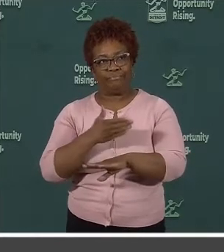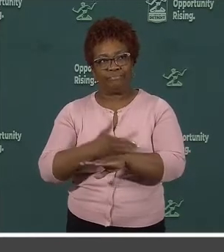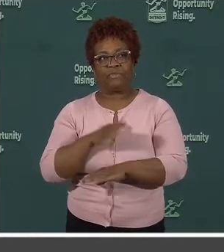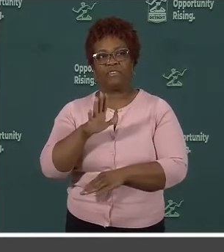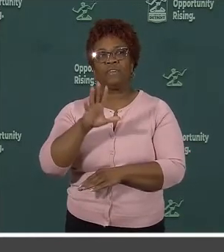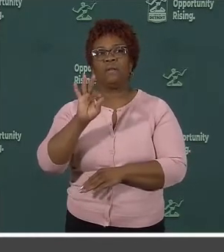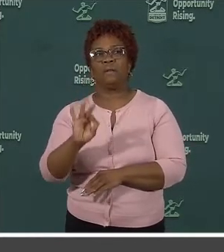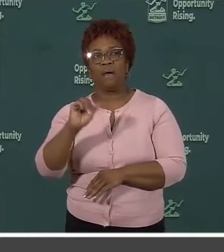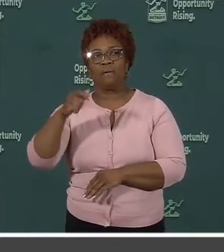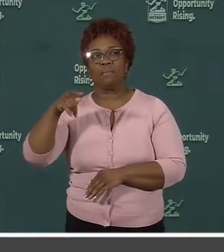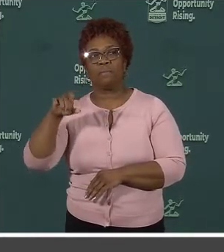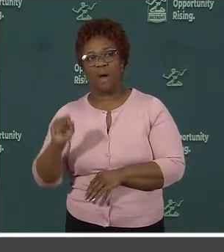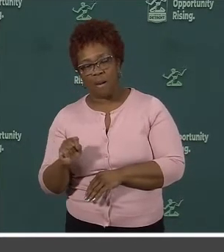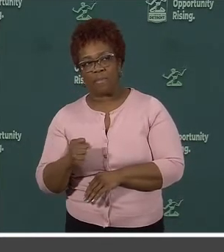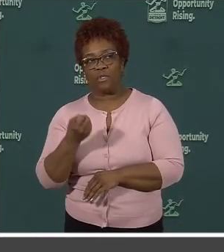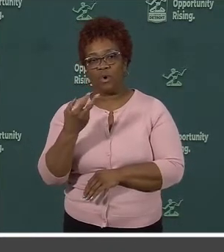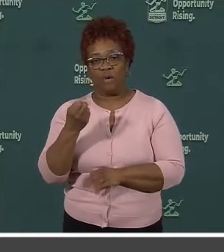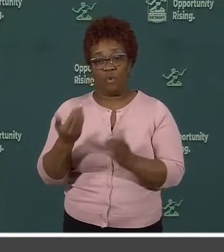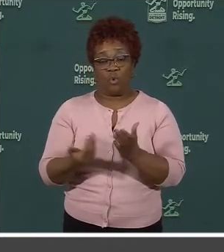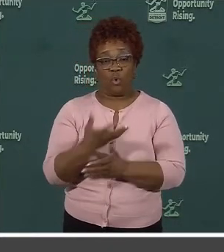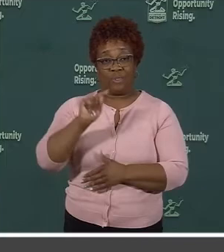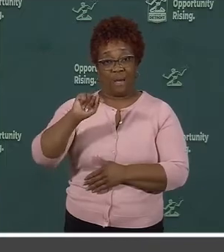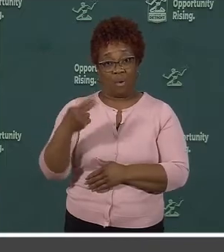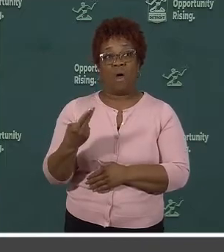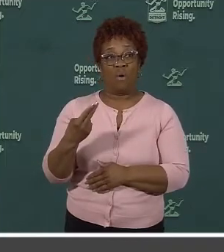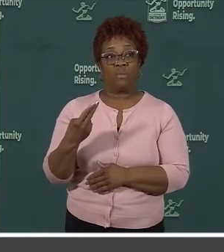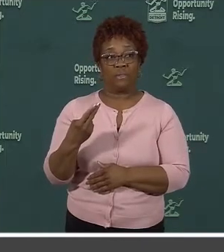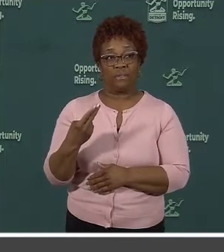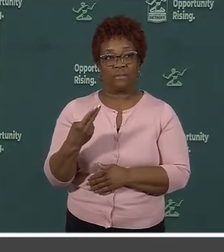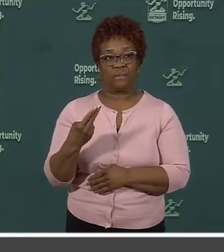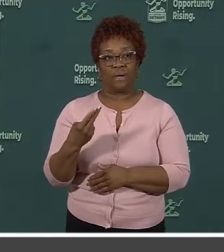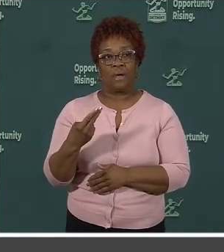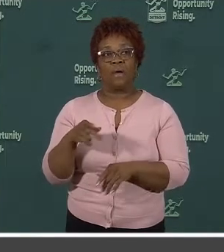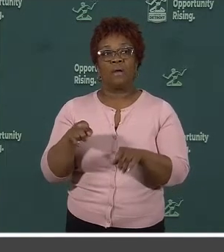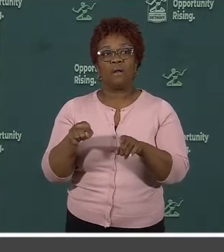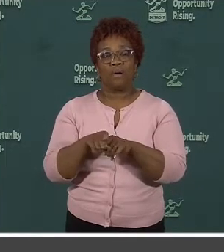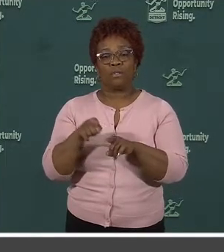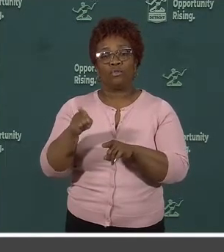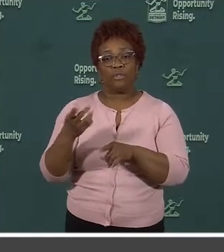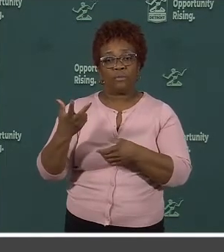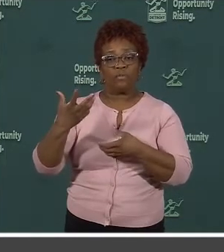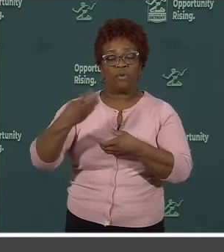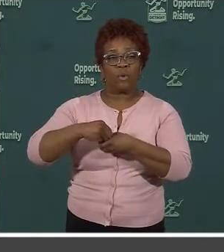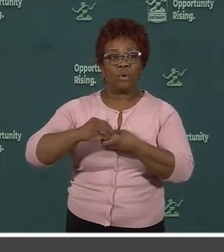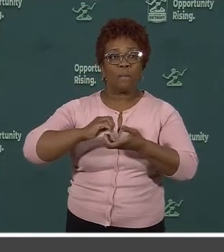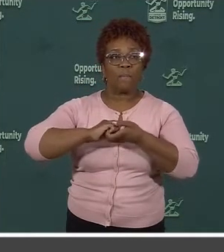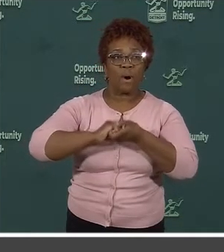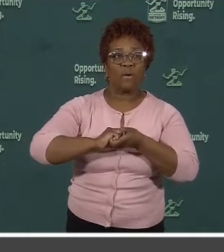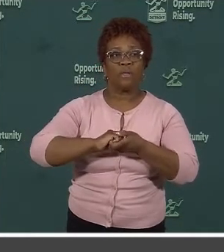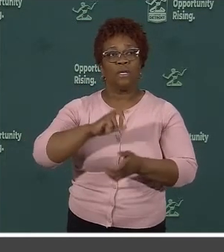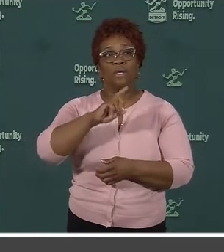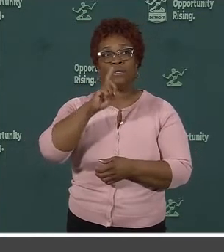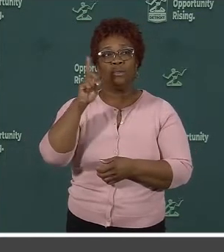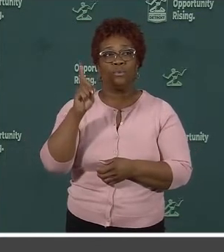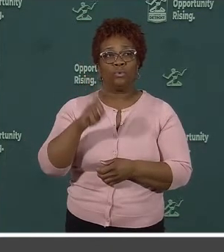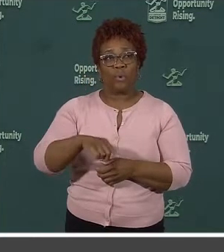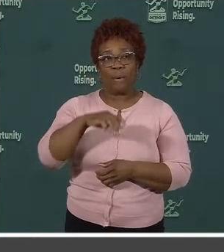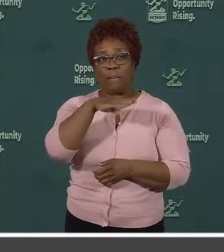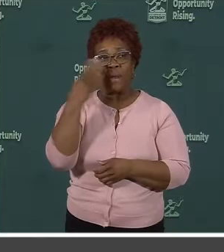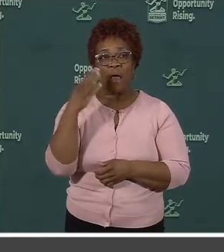TOWNHOUSES IN MARWOOD AND SHE'S TAKEN A PARTNER DETROIT BLACK FOOD SECURITY NETWORK WITH MALIQUE YOKINE TO BUILD THE